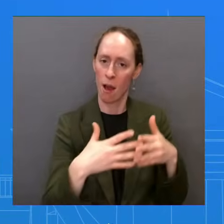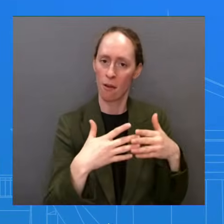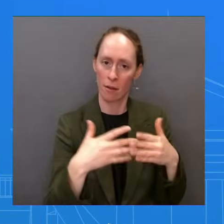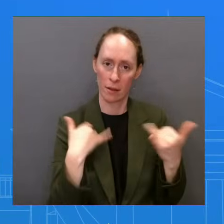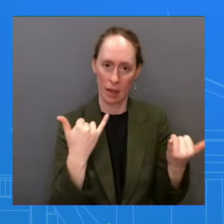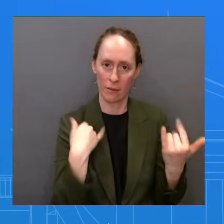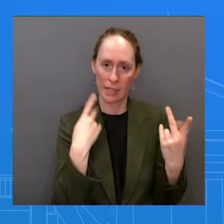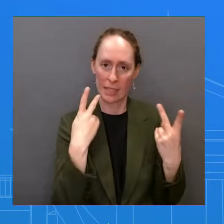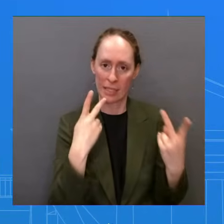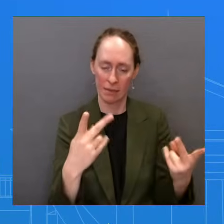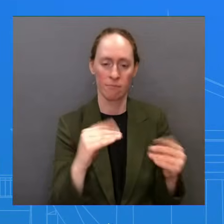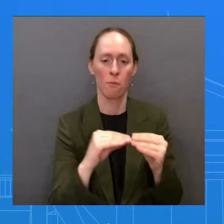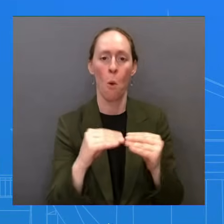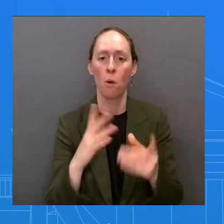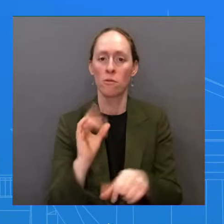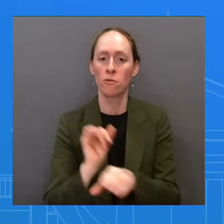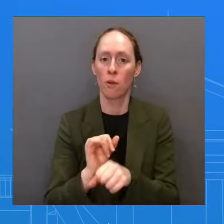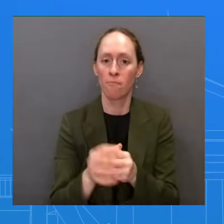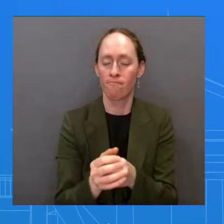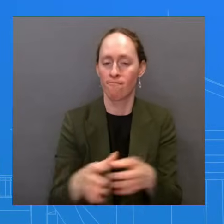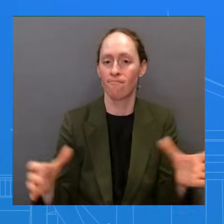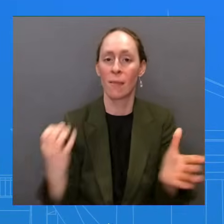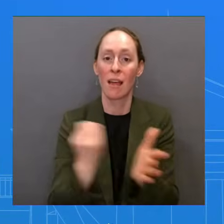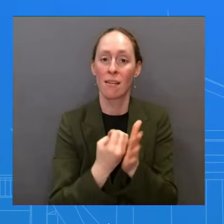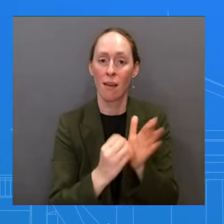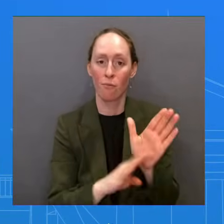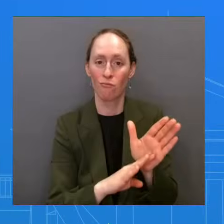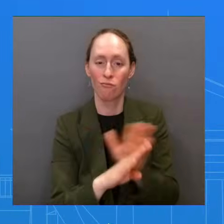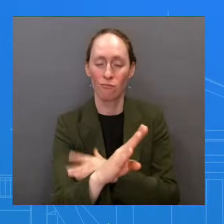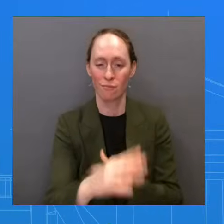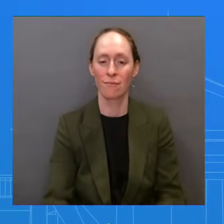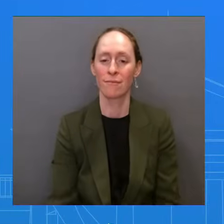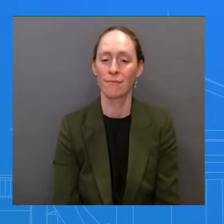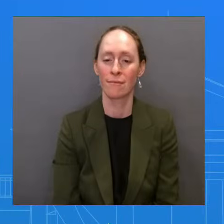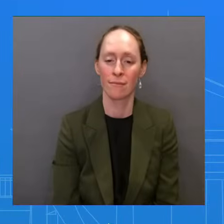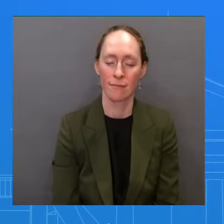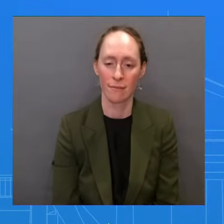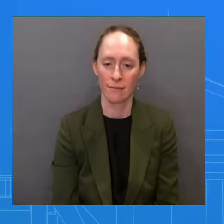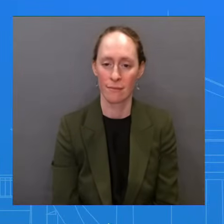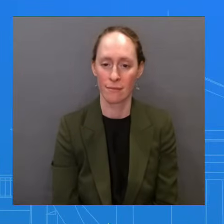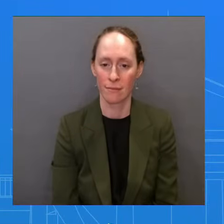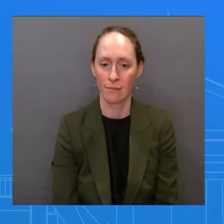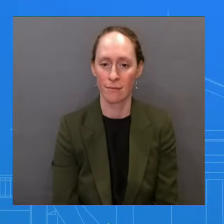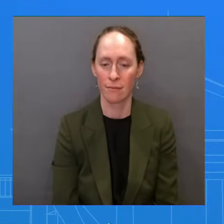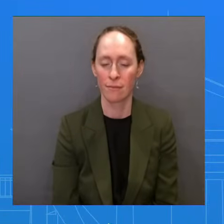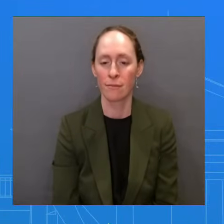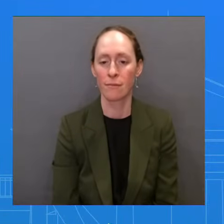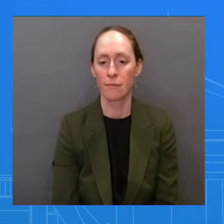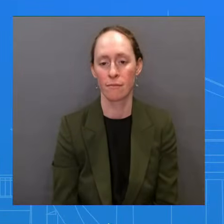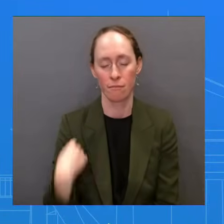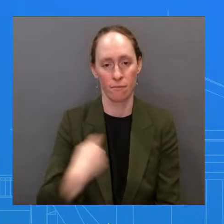More than 1 million jobs added last quarter for 12.6 million created since President Biden took office;